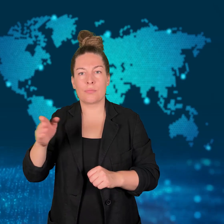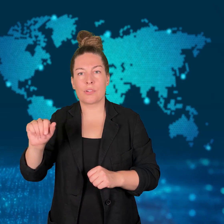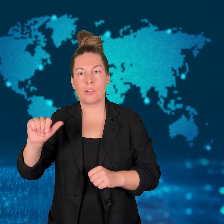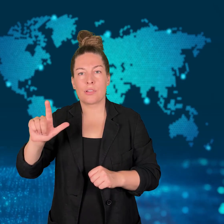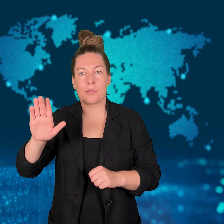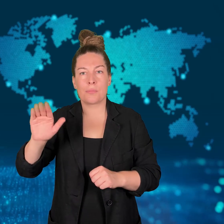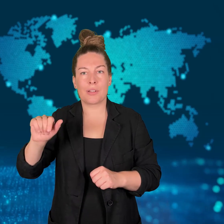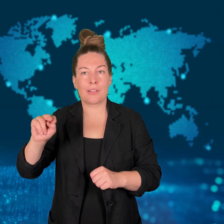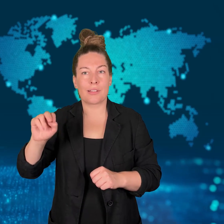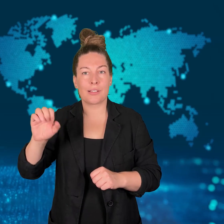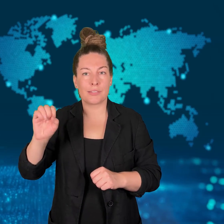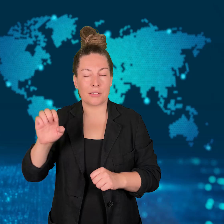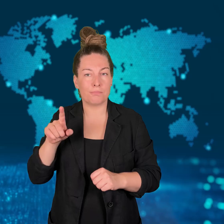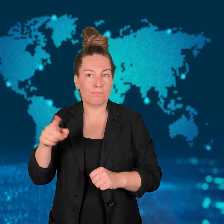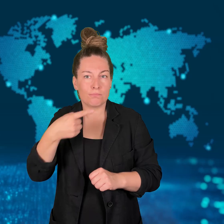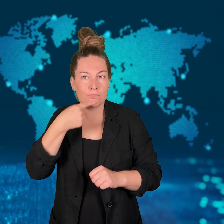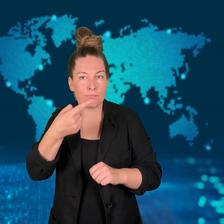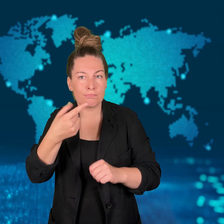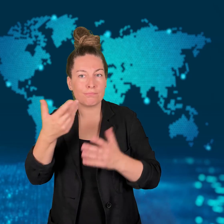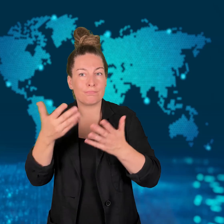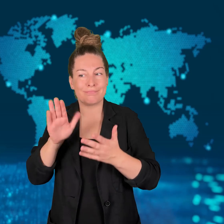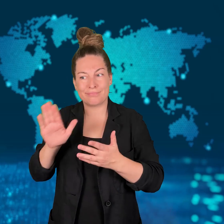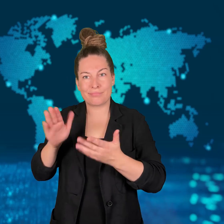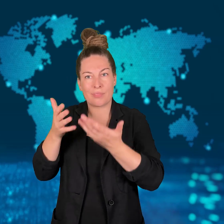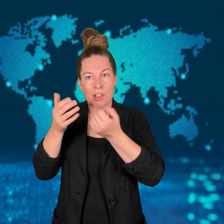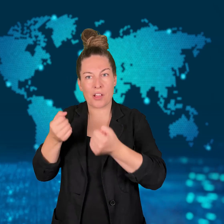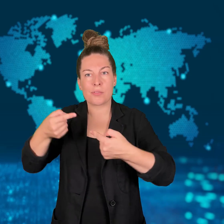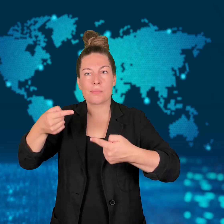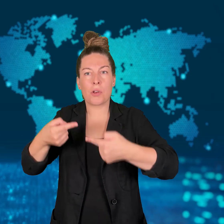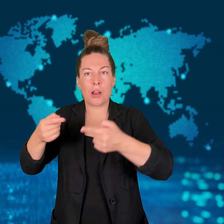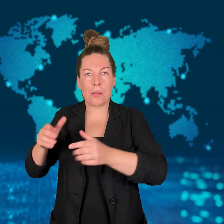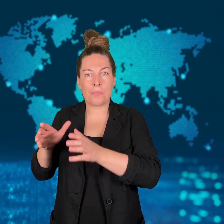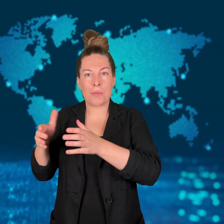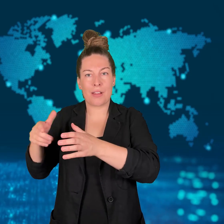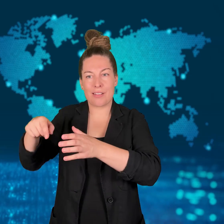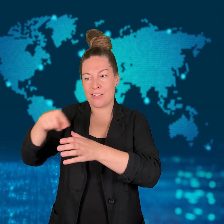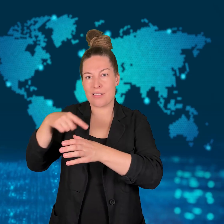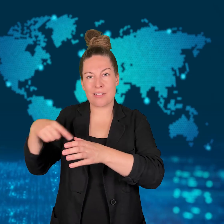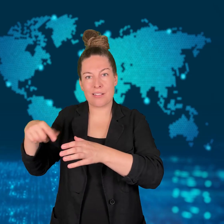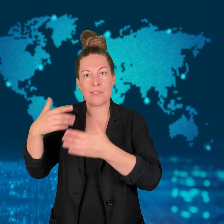The country's Prime Minister Anthony Albanese says his party would